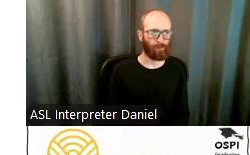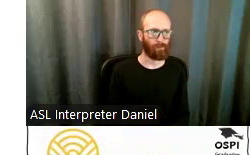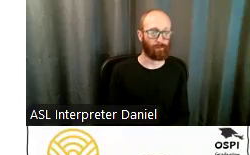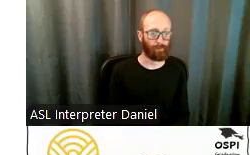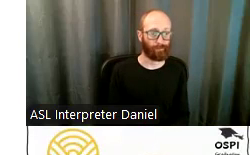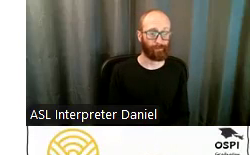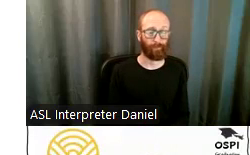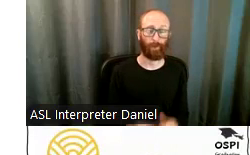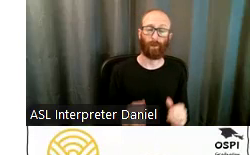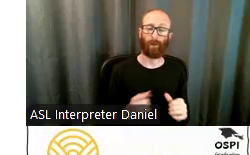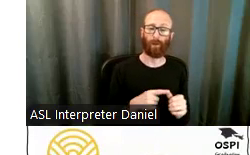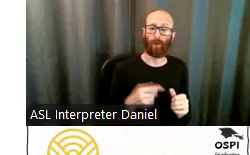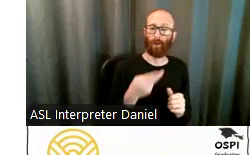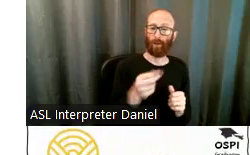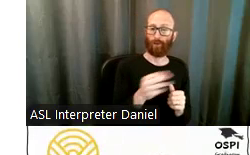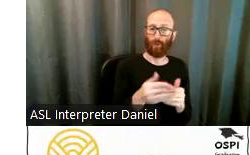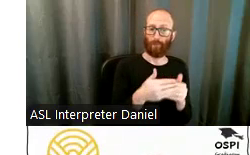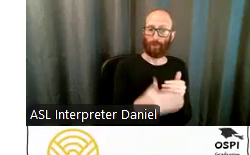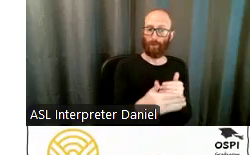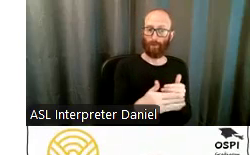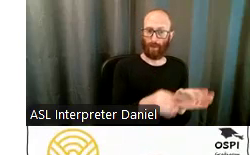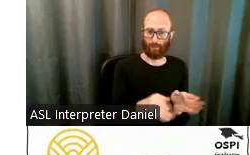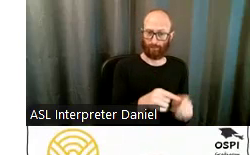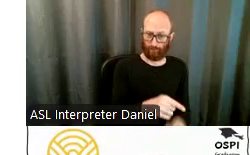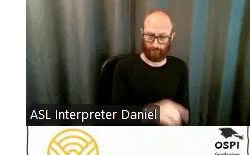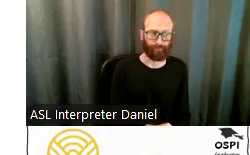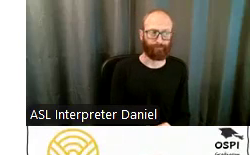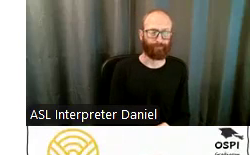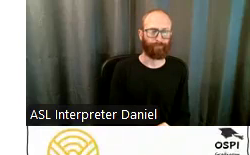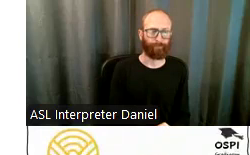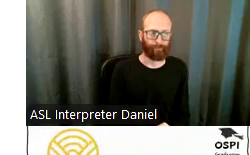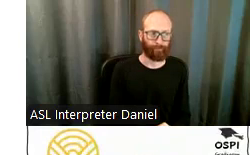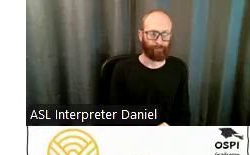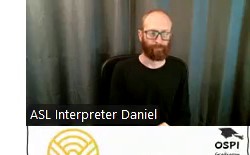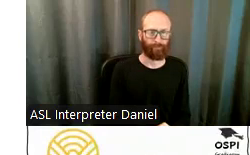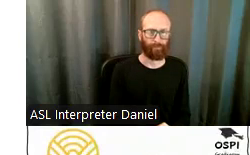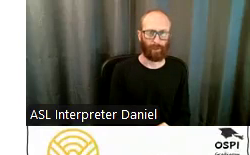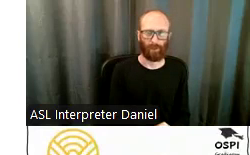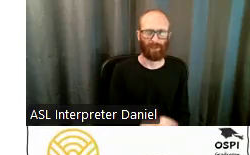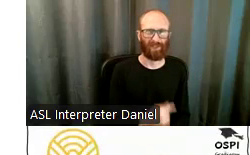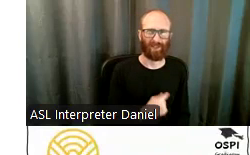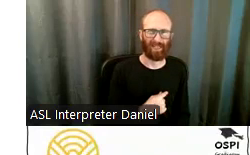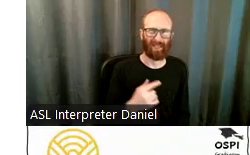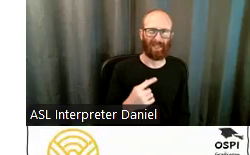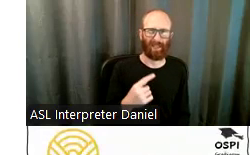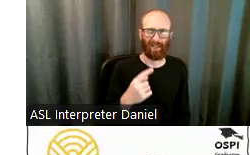school and beyond plan. So I know I may have just I think I telepathically heard a groan